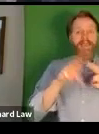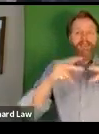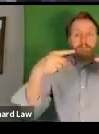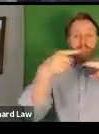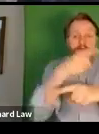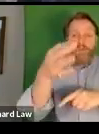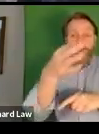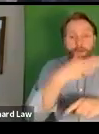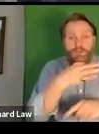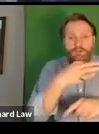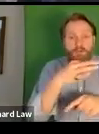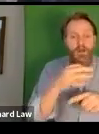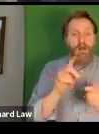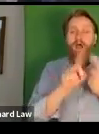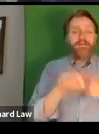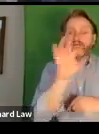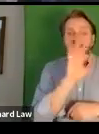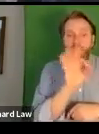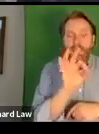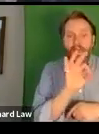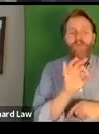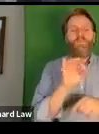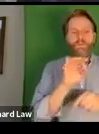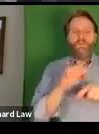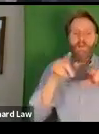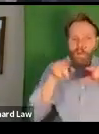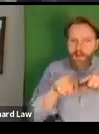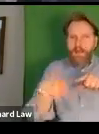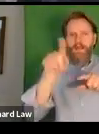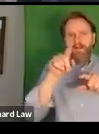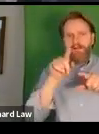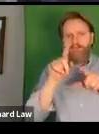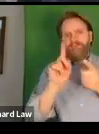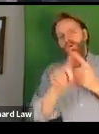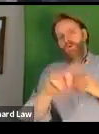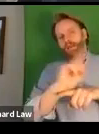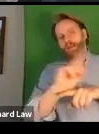that that's picked up and we can try to get a response to you before we start